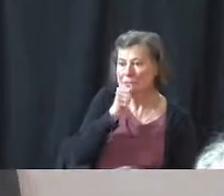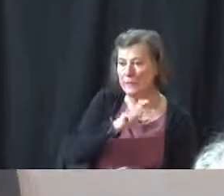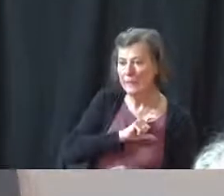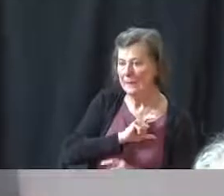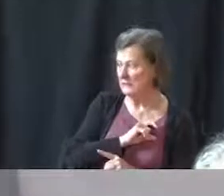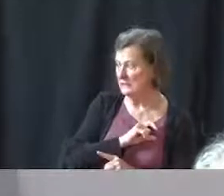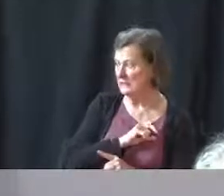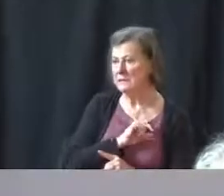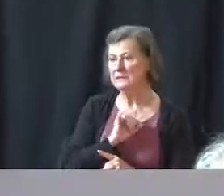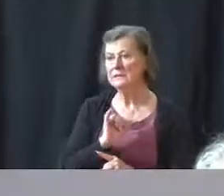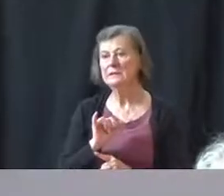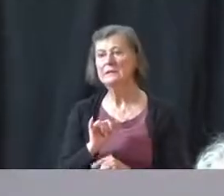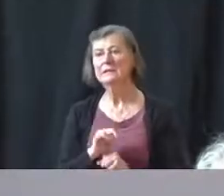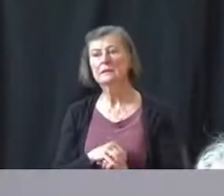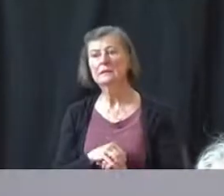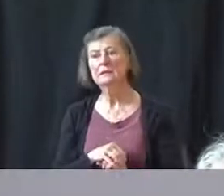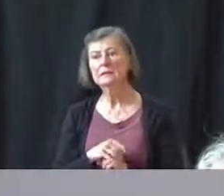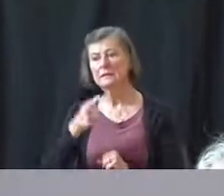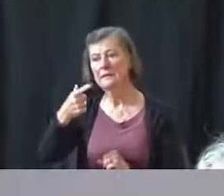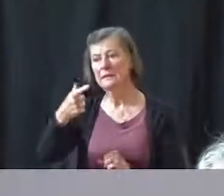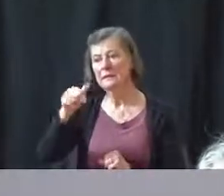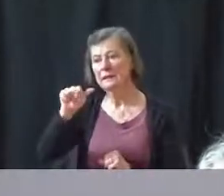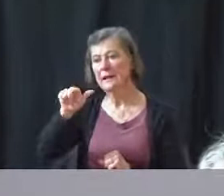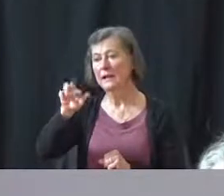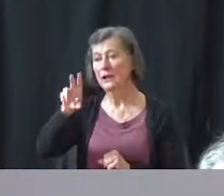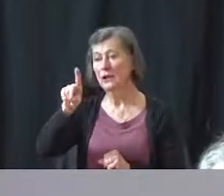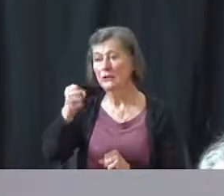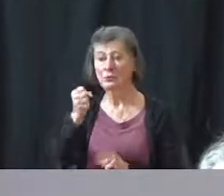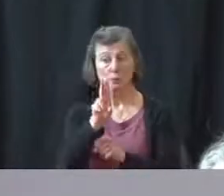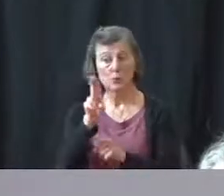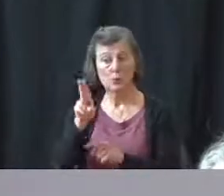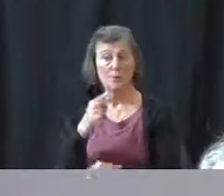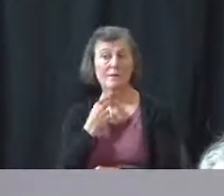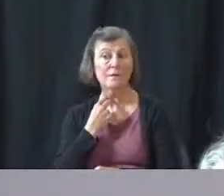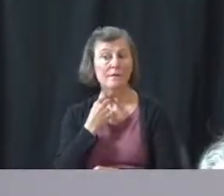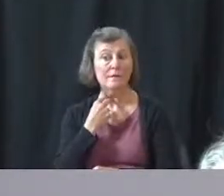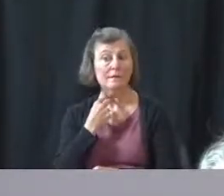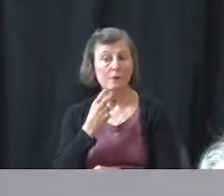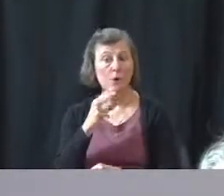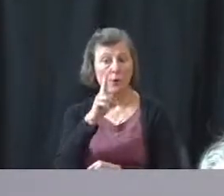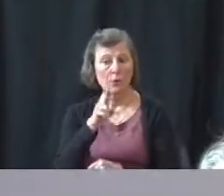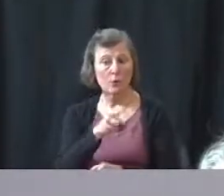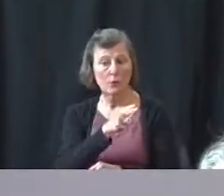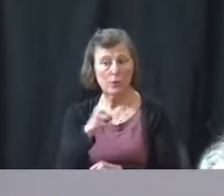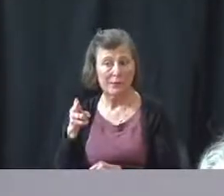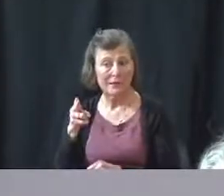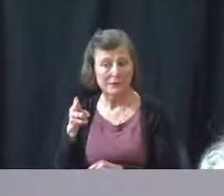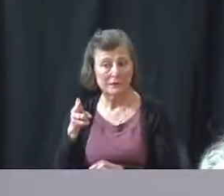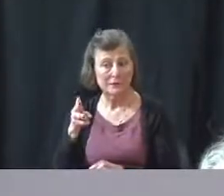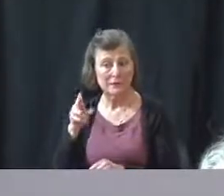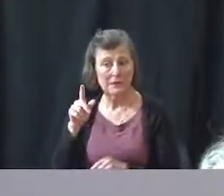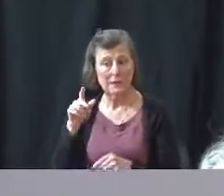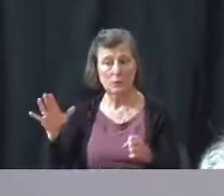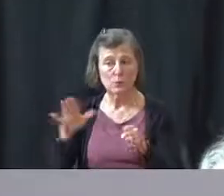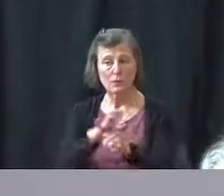Gillard’s Unitarian voice threatened Ceaușescu's totalitarian communist rule and he was imprisoned